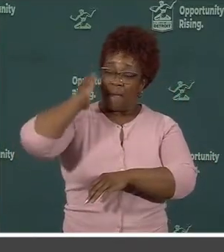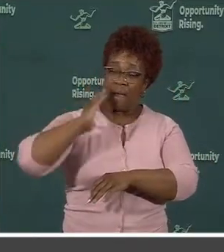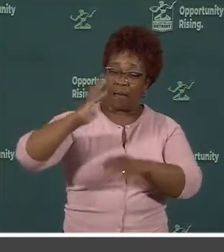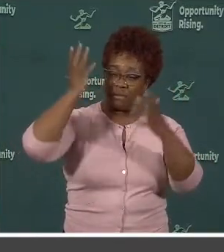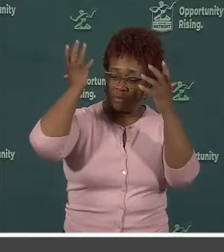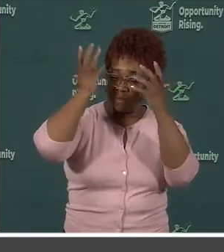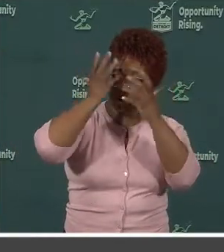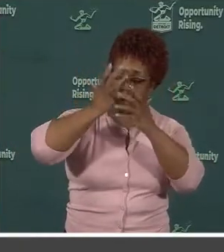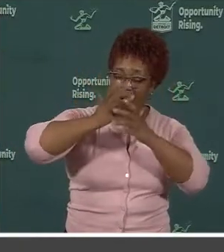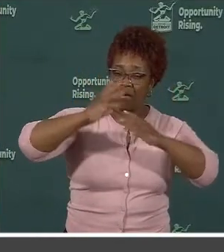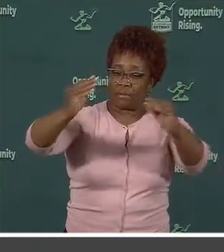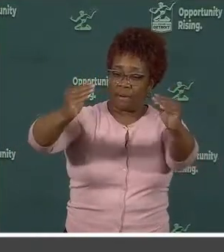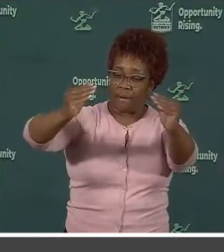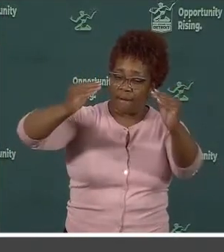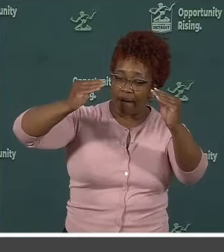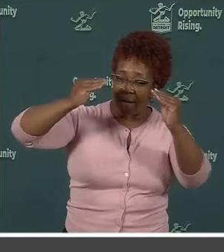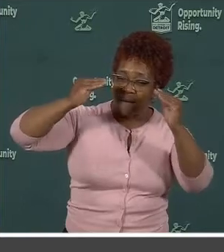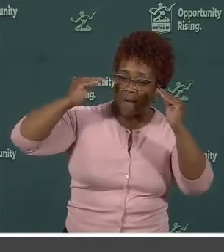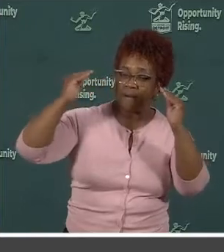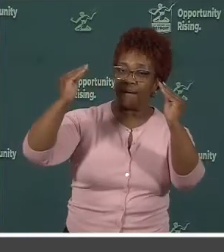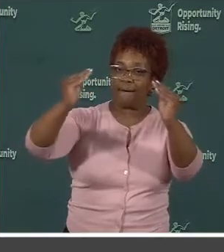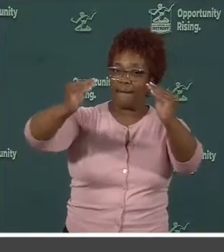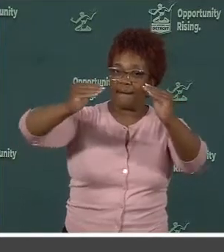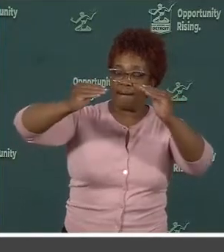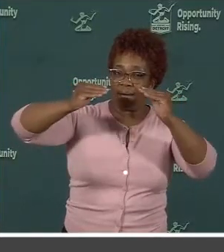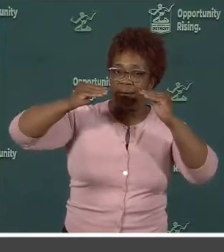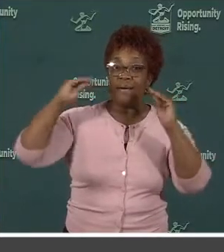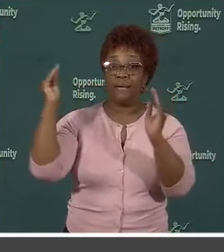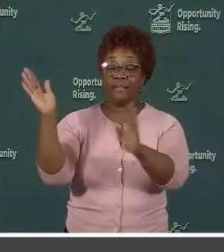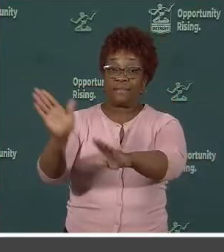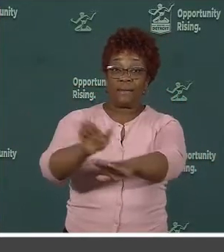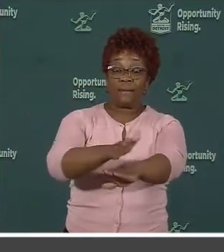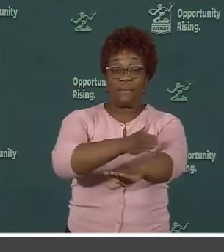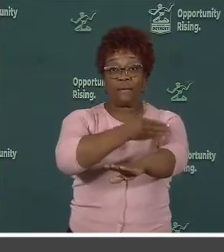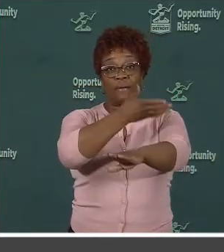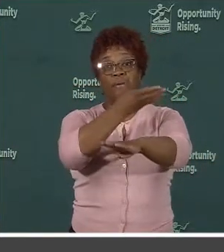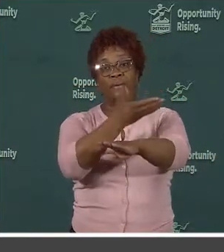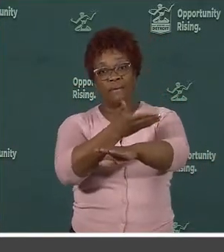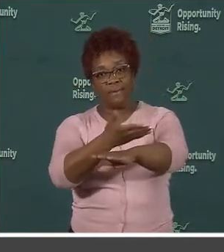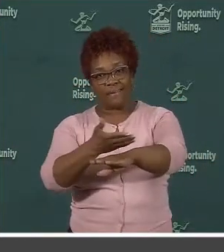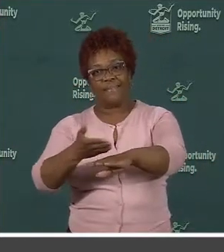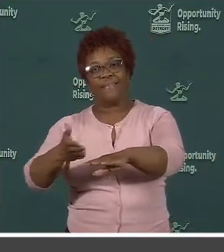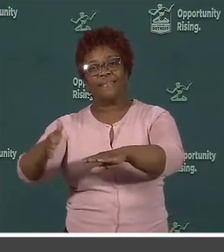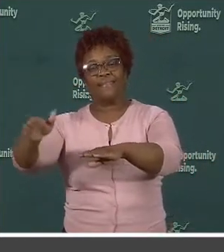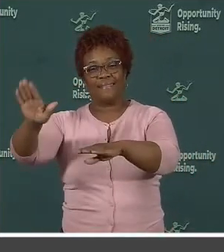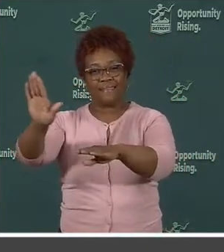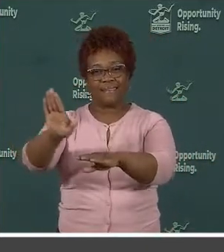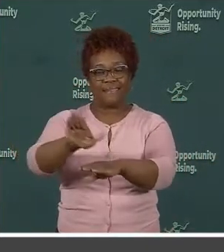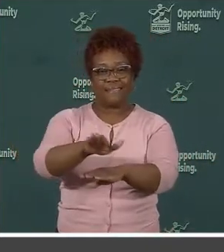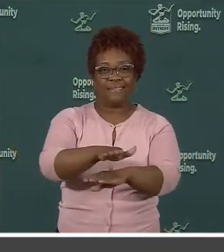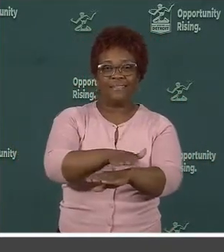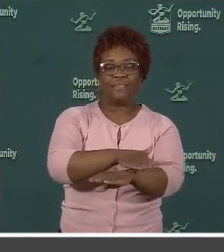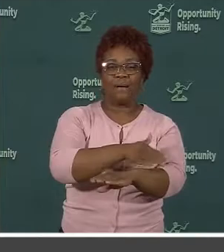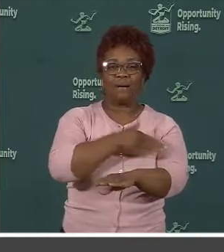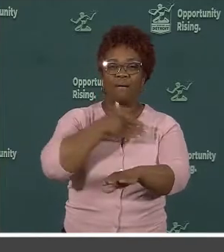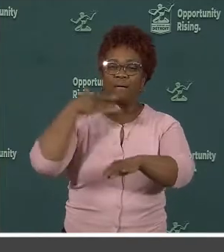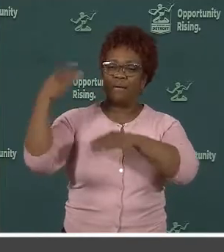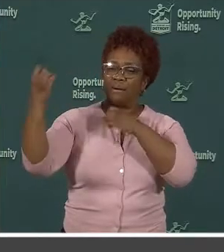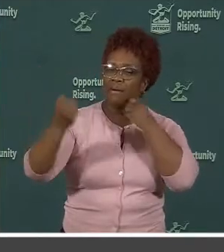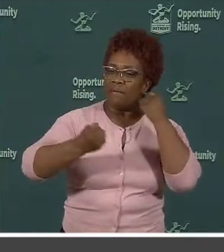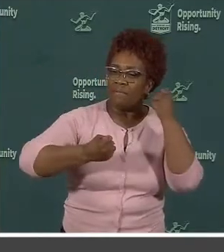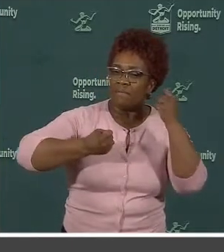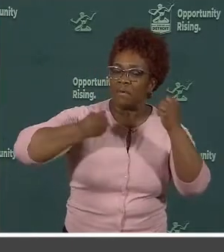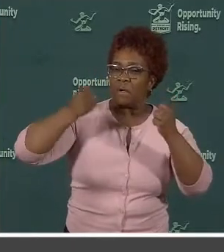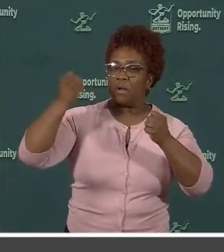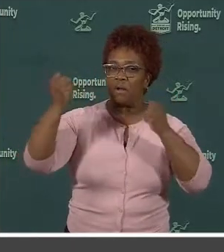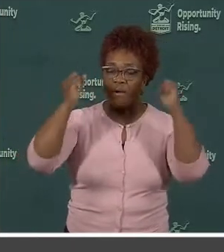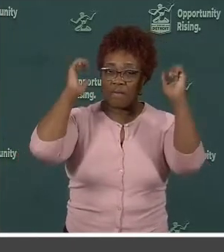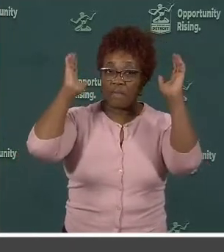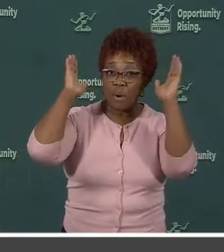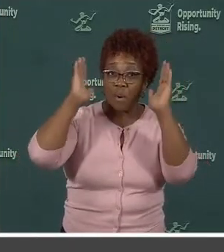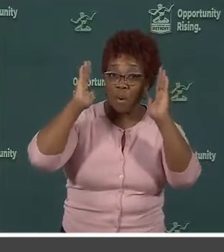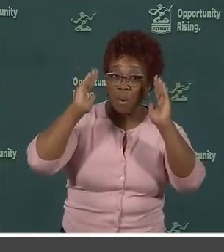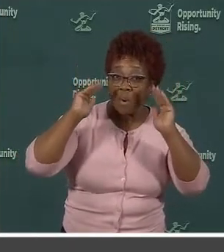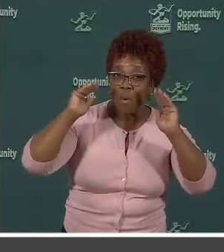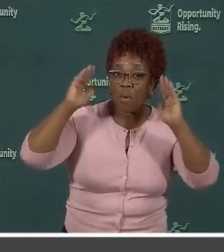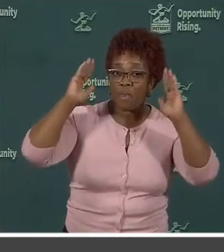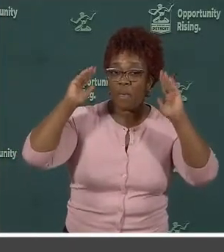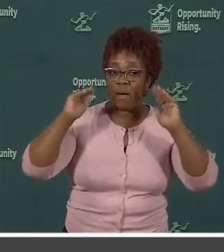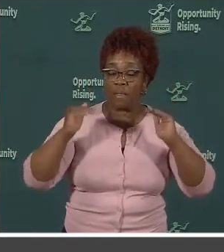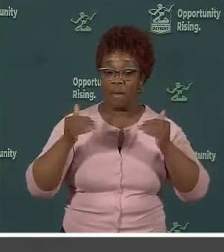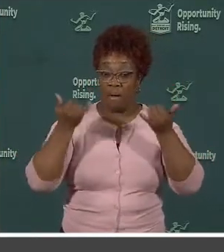TAUGHT SEAGULL SONG LOVE THAT